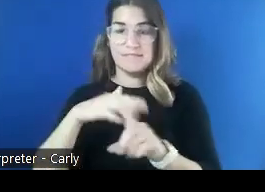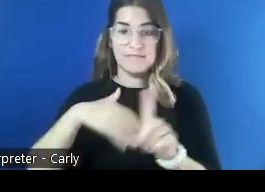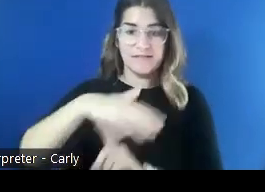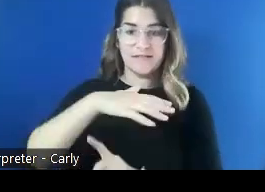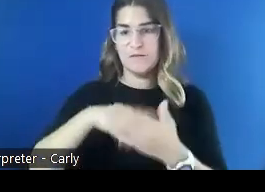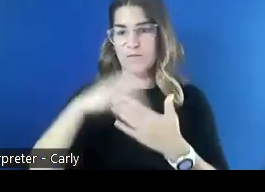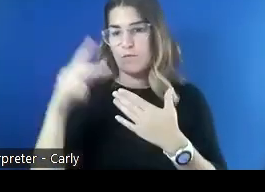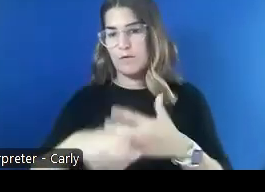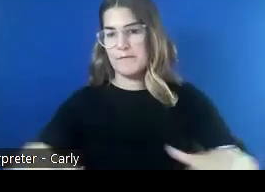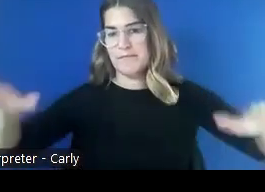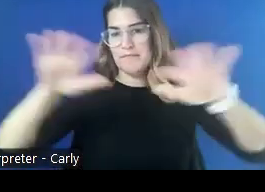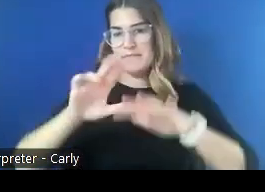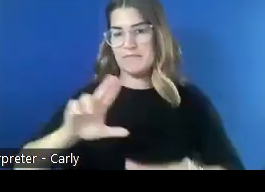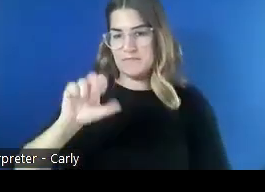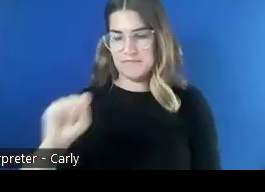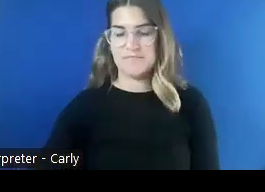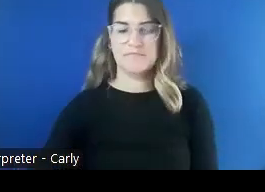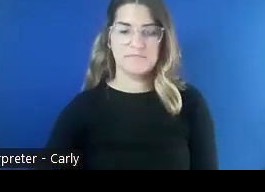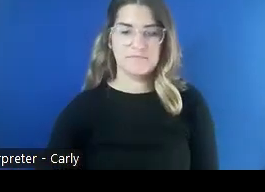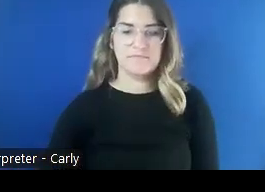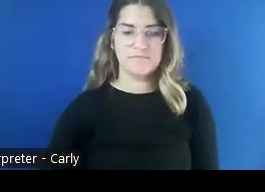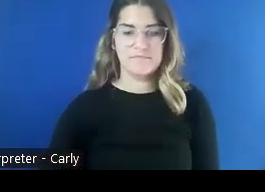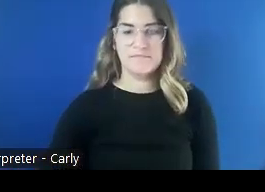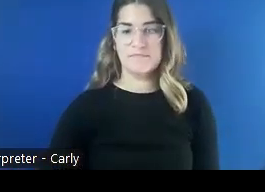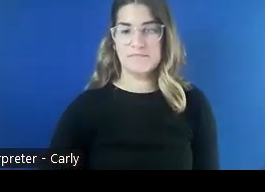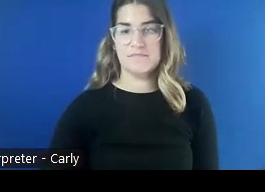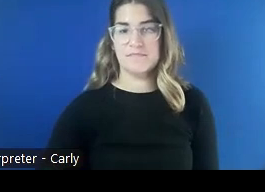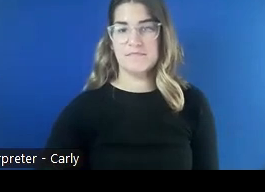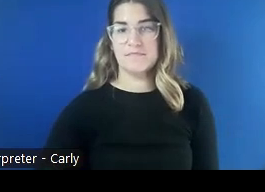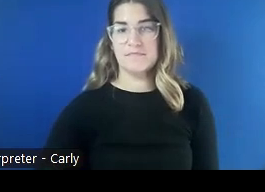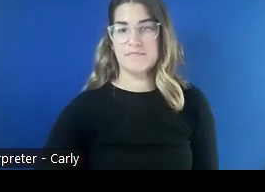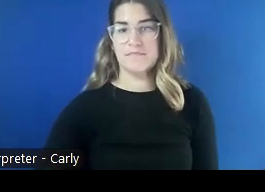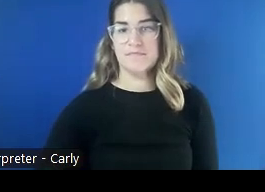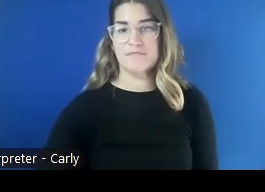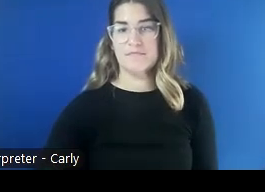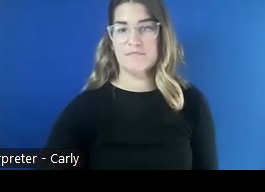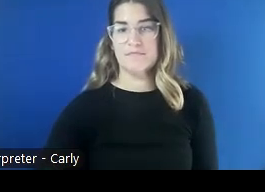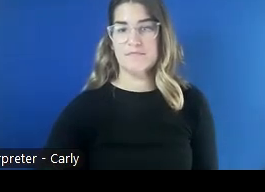country and to increase the consistency in that foundational knowledge and grounding in how this